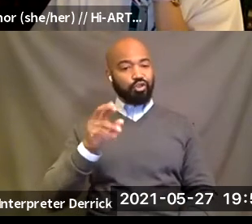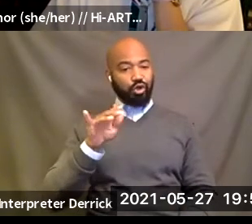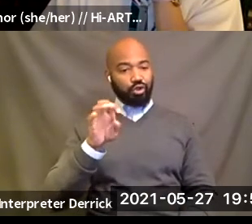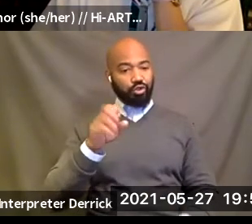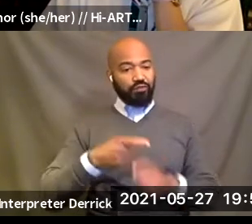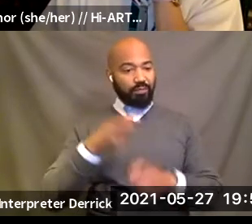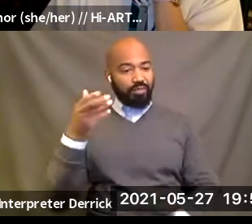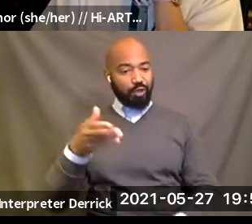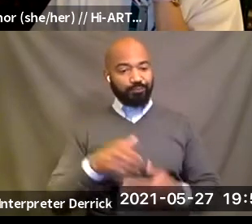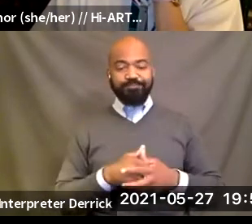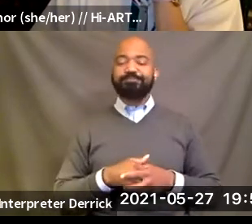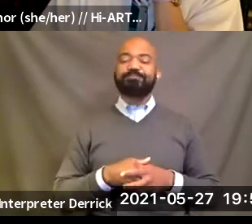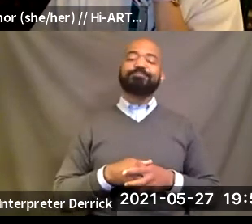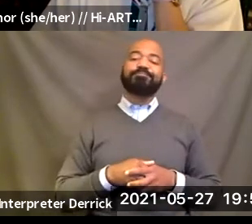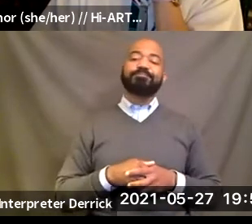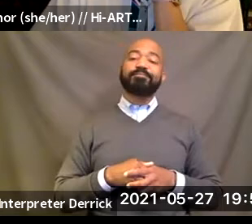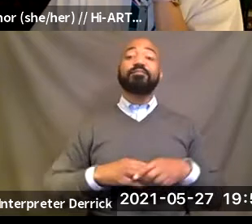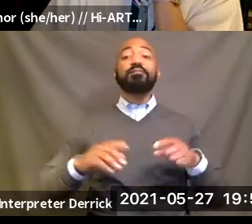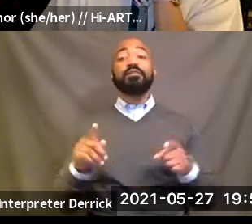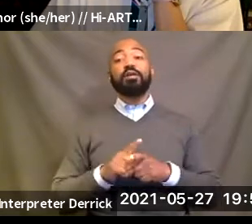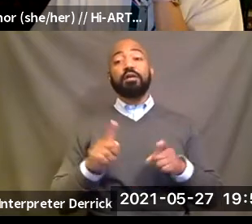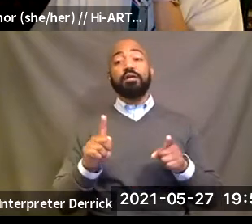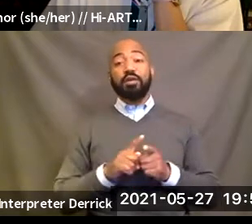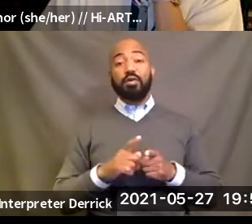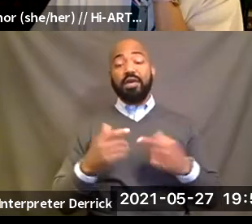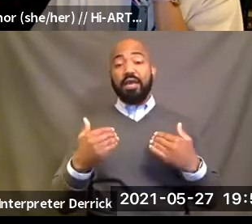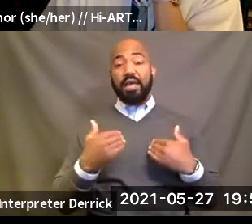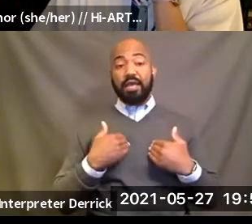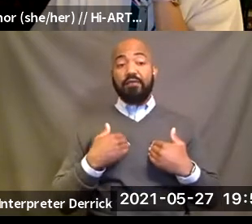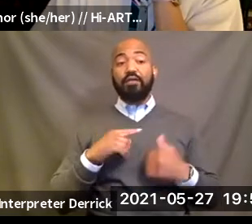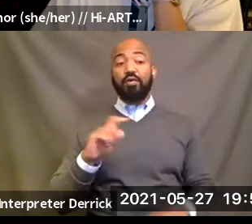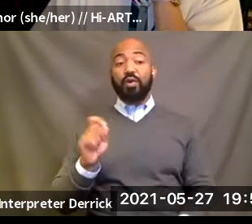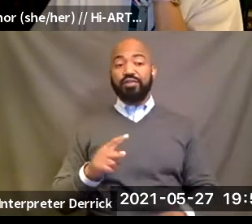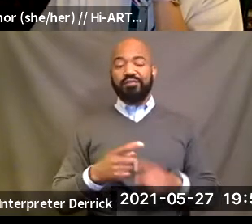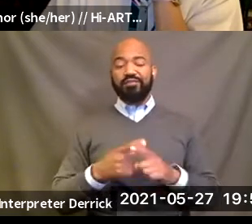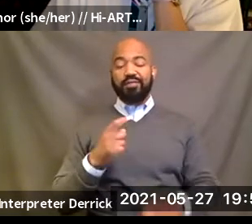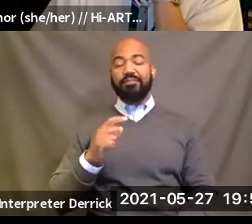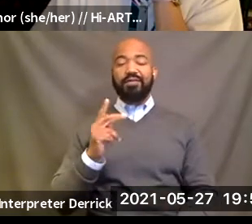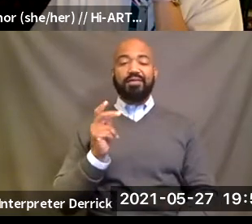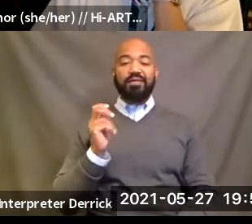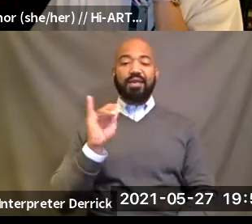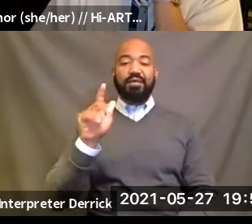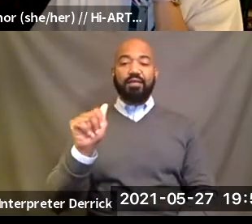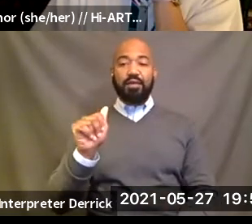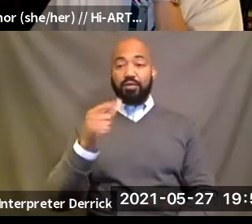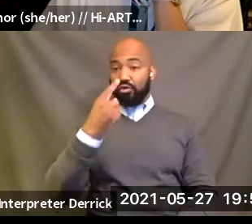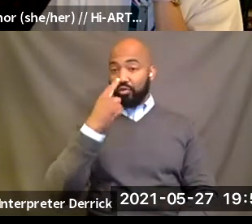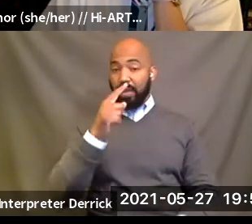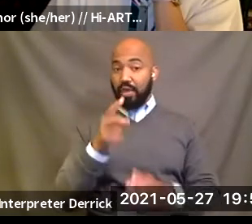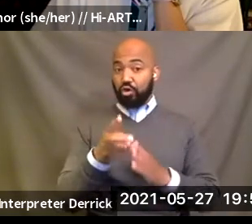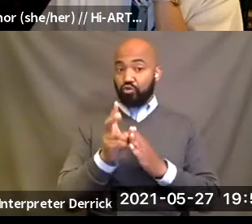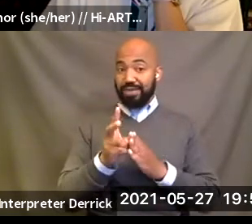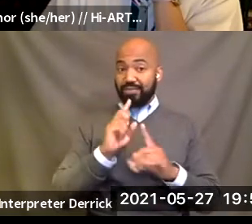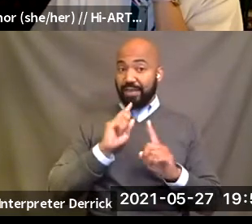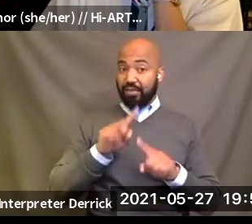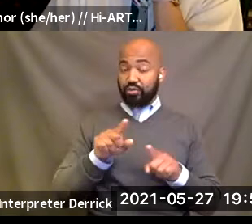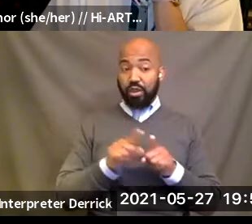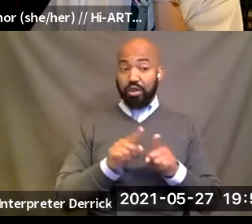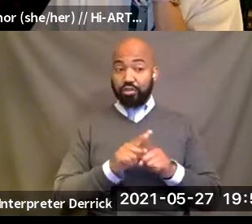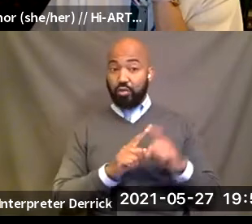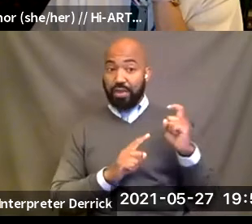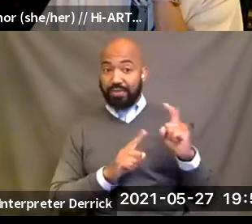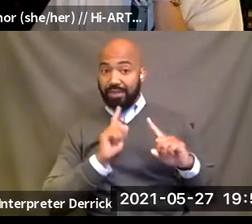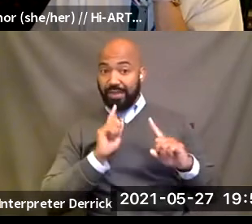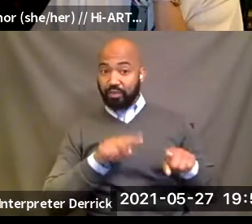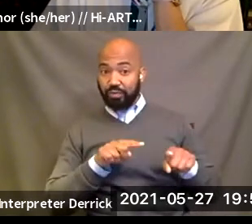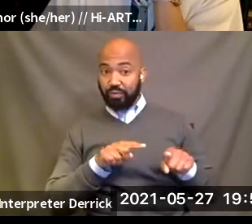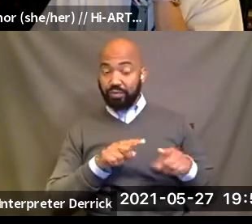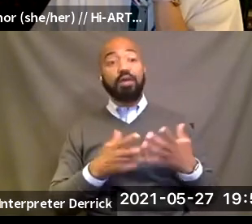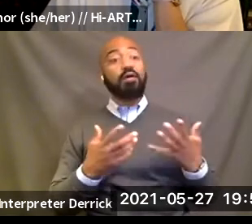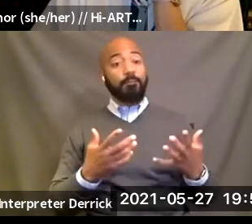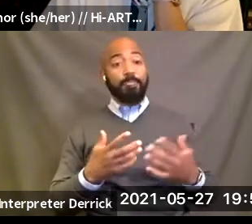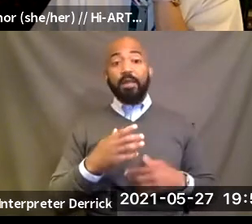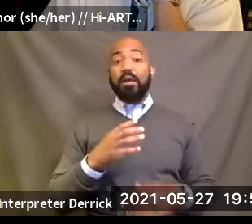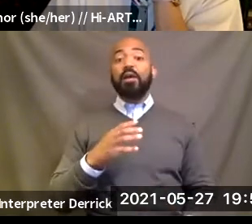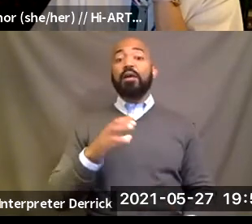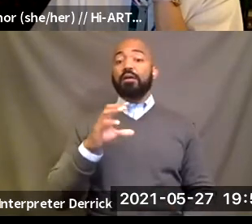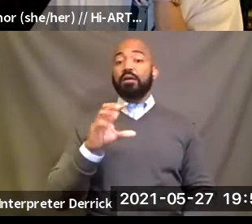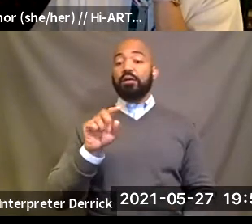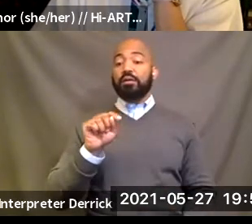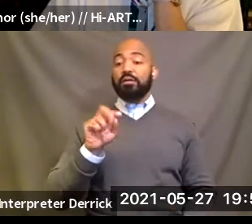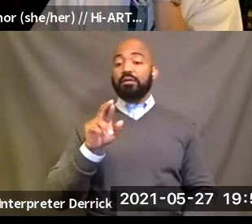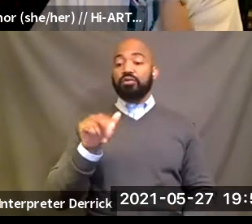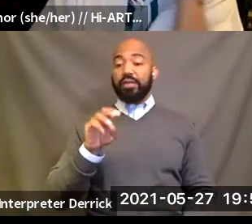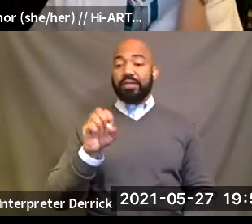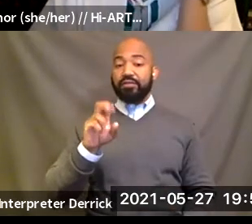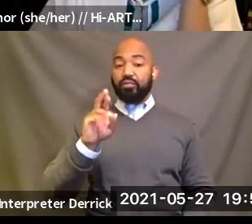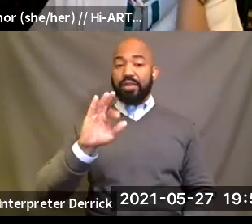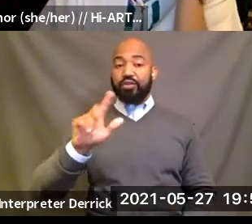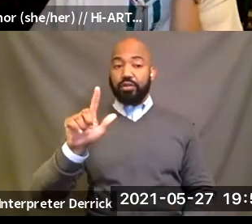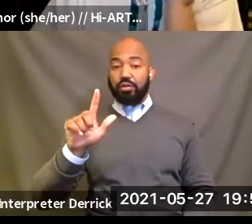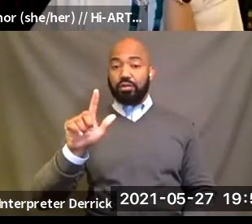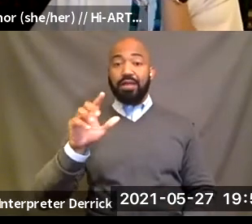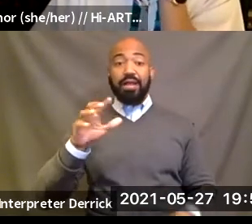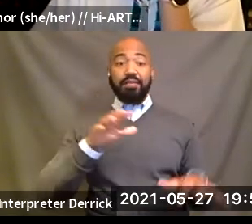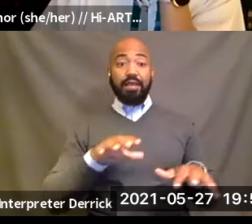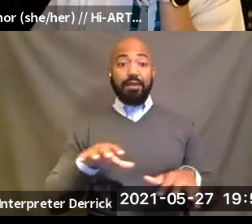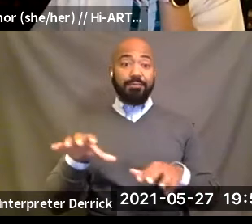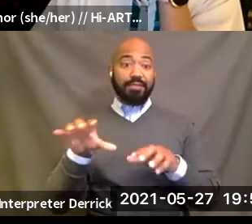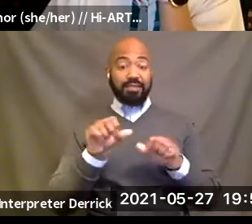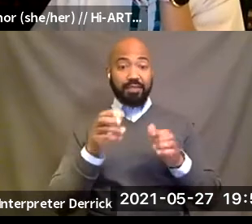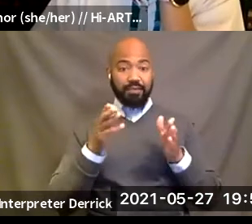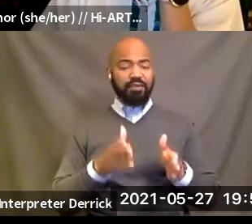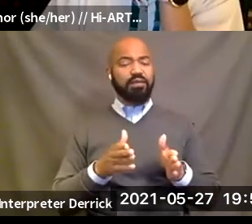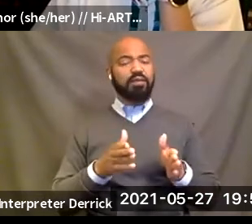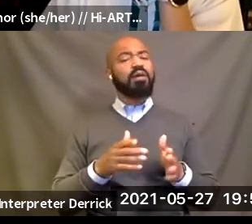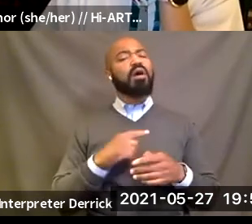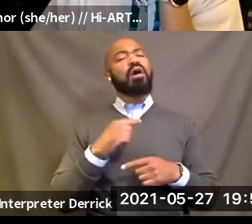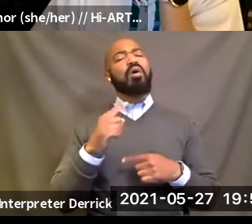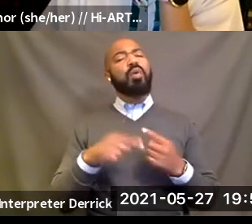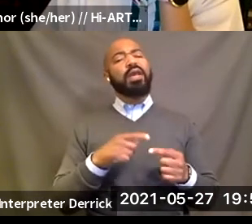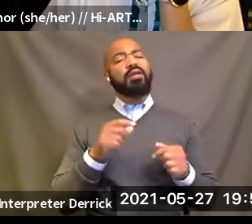Kirya Traber (she/her): As someone who was a transformational adoptee could you all share what the turning what was the turning point to reclaim your adopted and or foster identity that's an aspect of my identity has been easily dismissed by my family and therefore myself and i'm so deeply inspired by all.